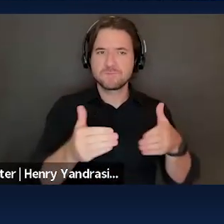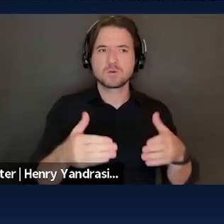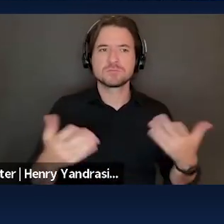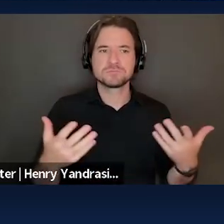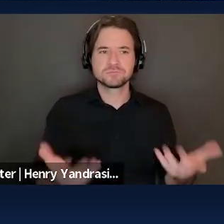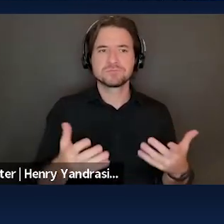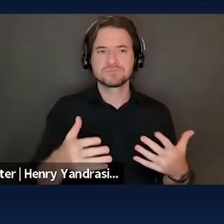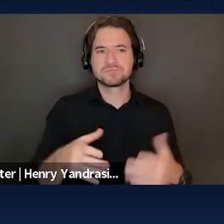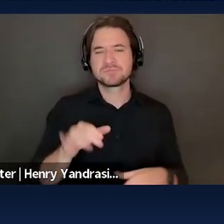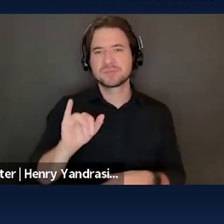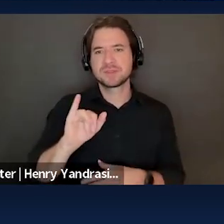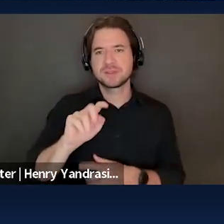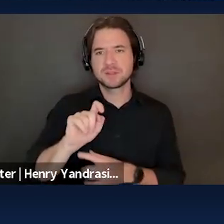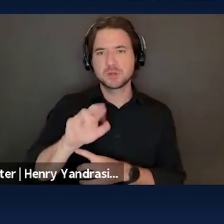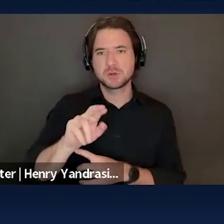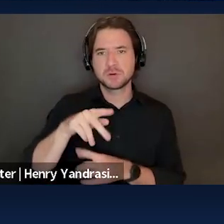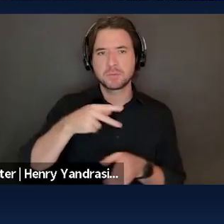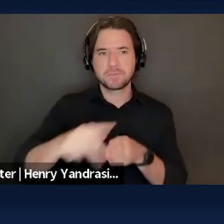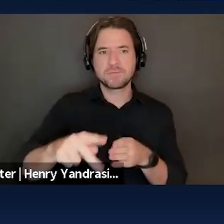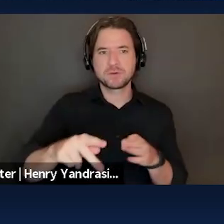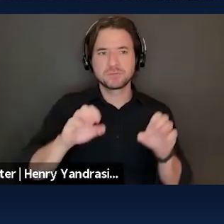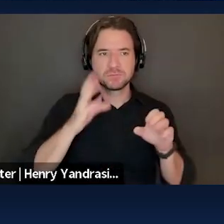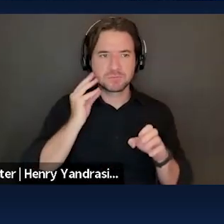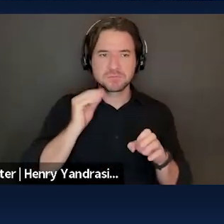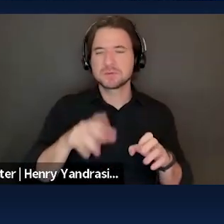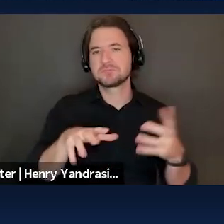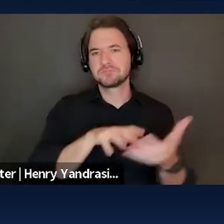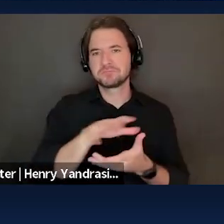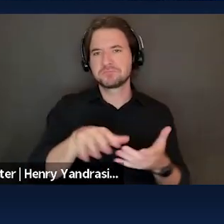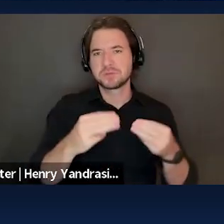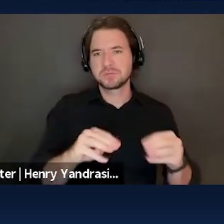I'm joined by my colleagues Laura Smith, Jillian Woodworth, and Jeannie Andrioli.